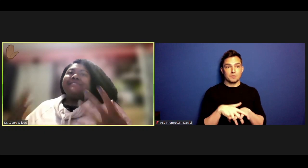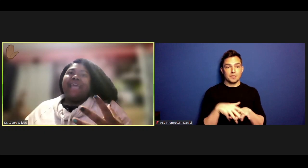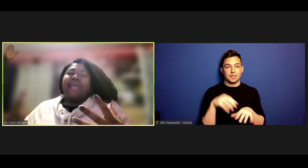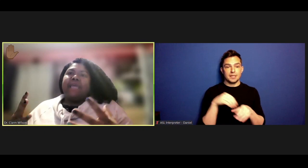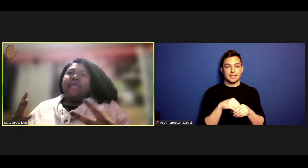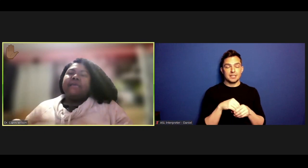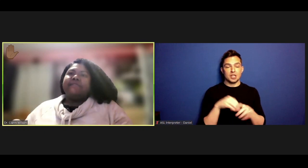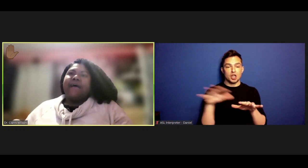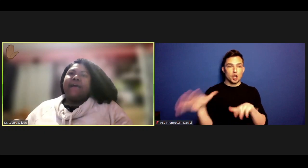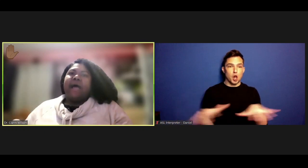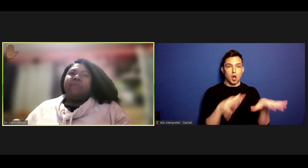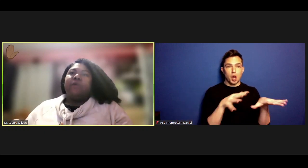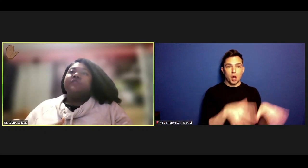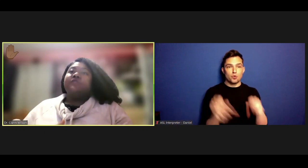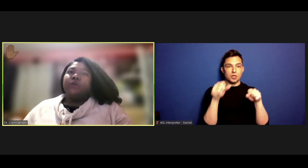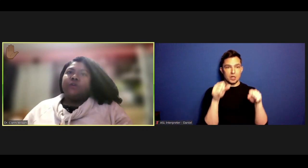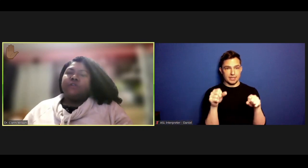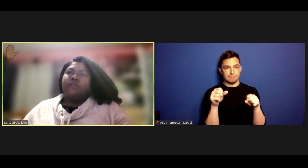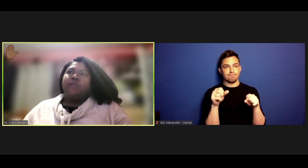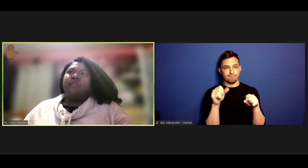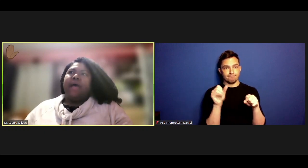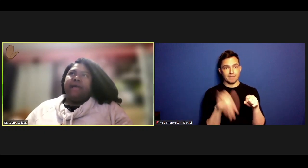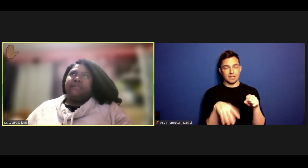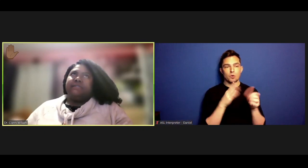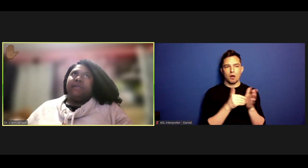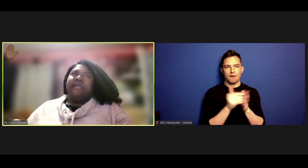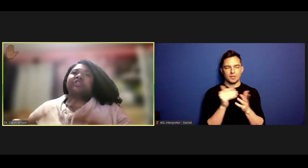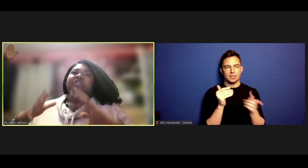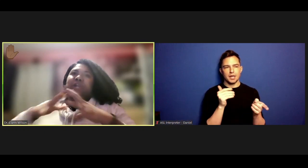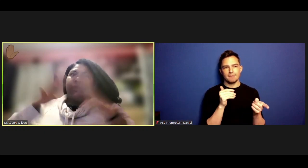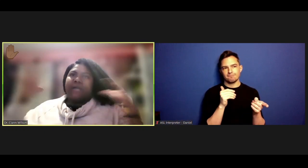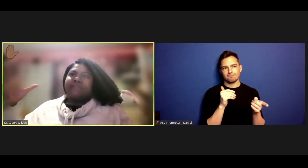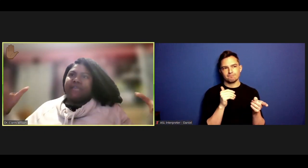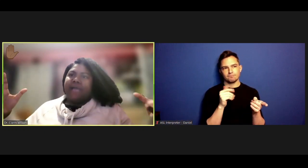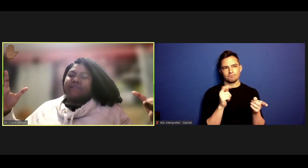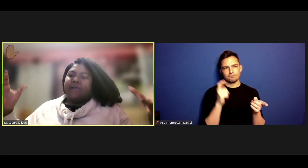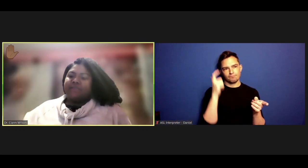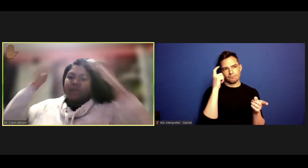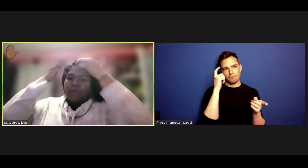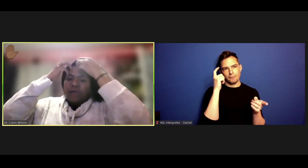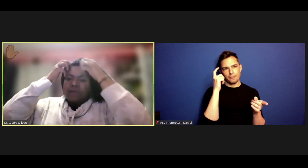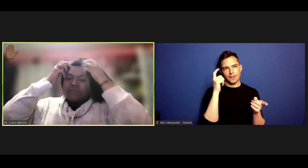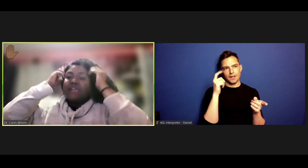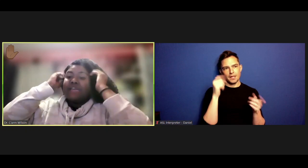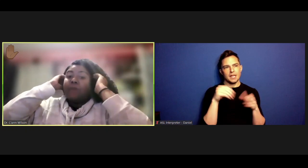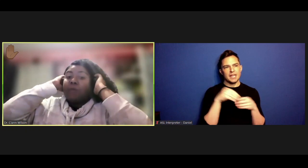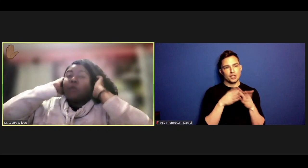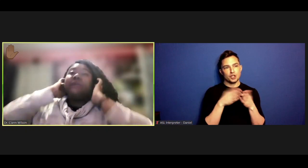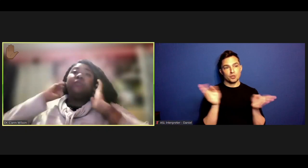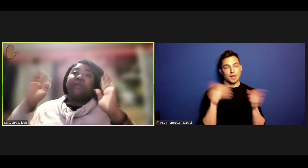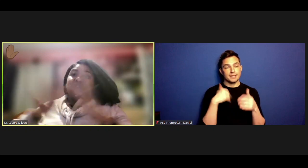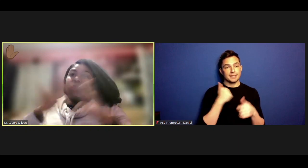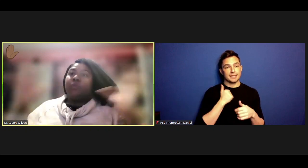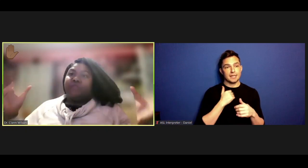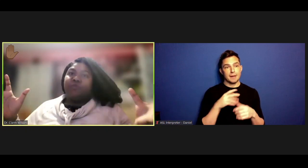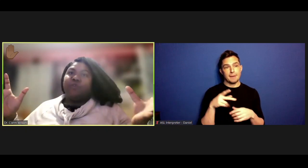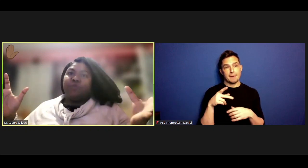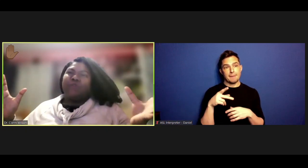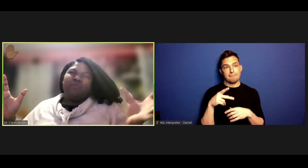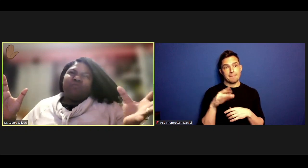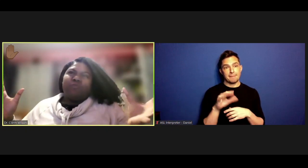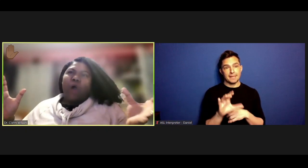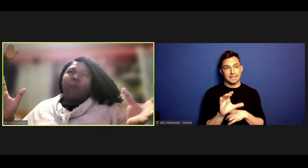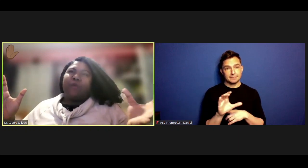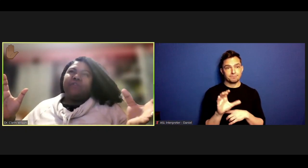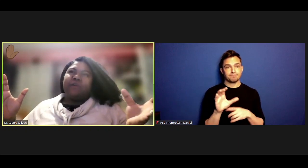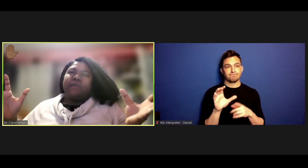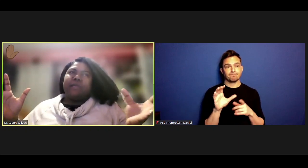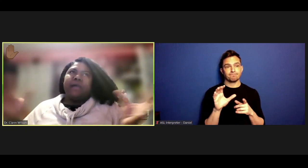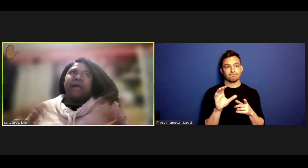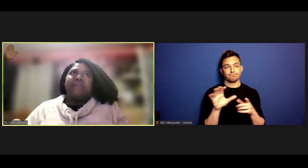say that I'm concerned that in general as a Canadian public, we operate in a very, I